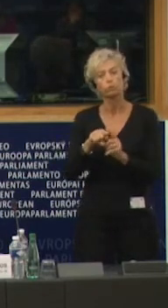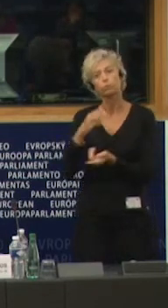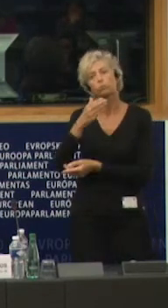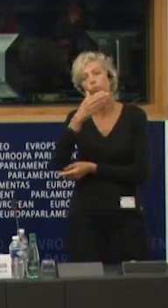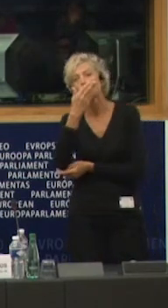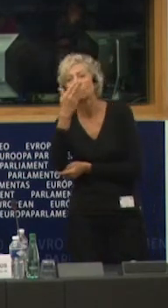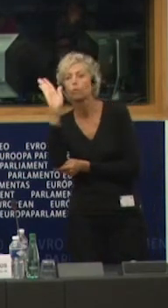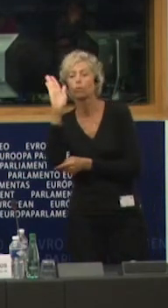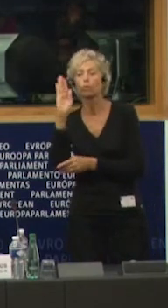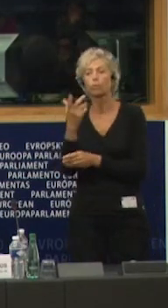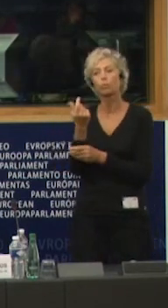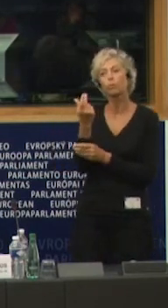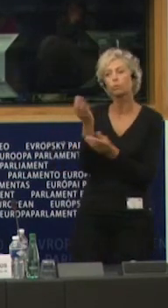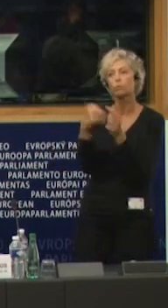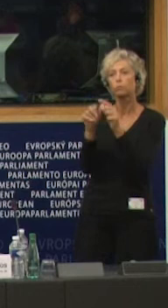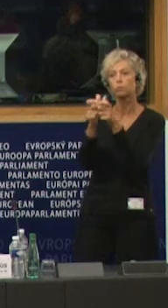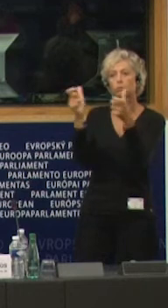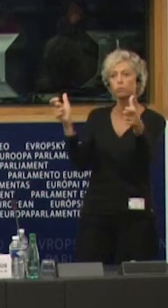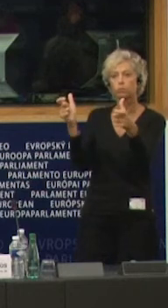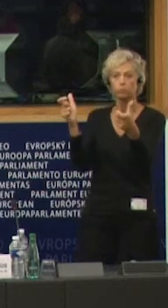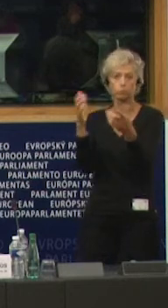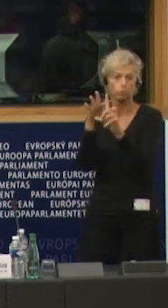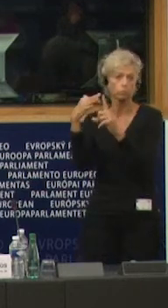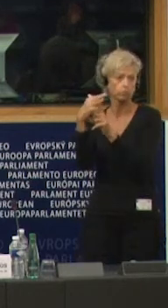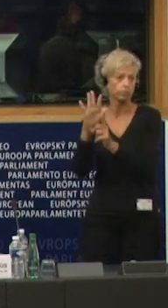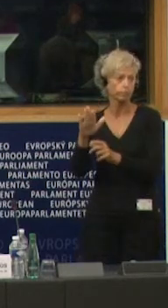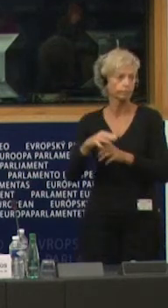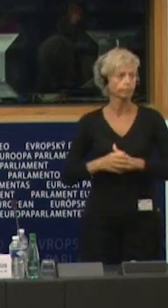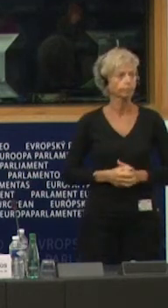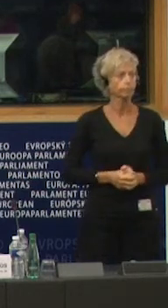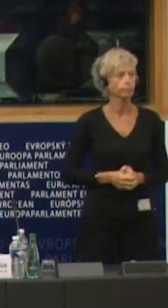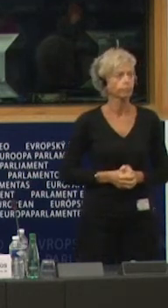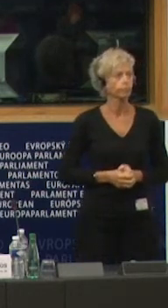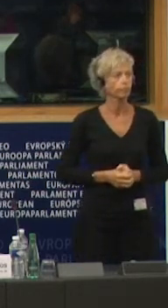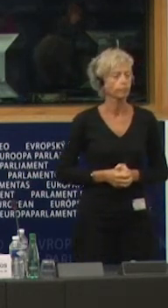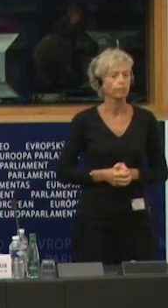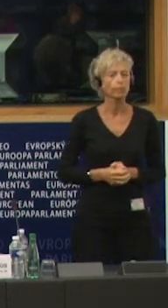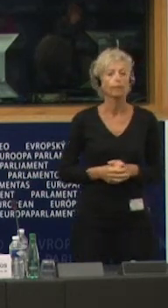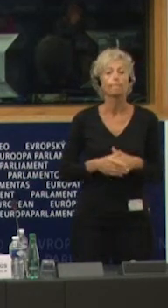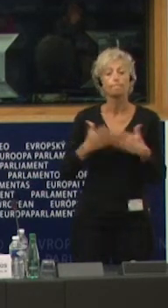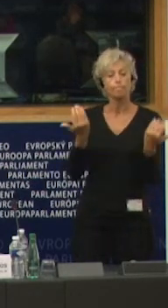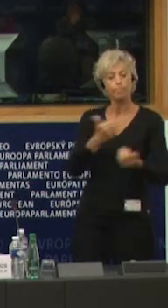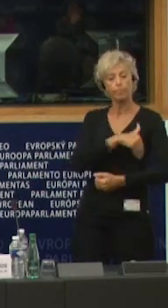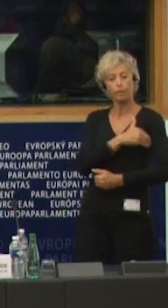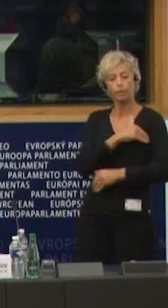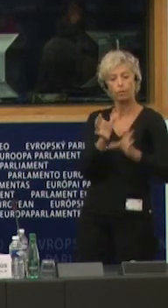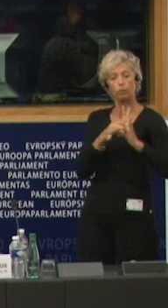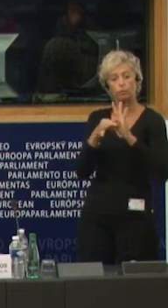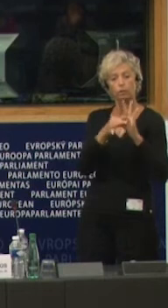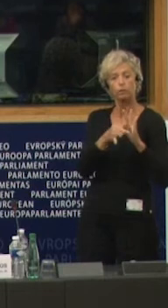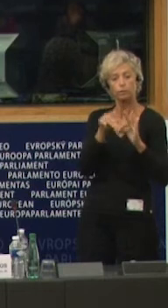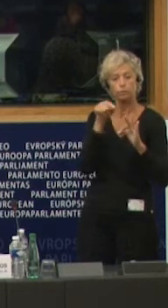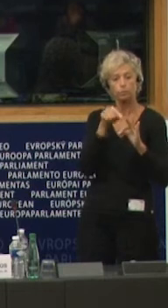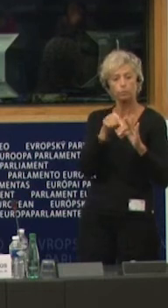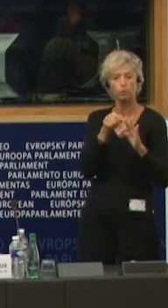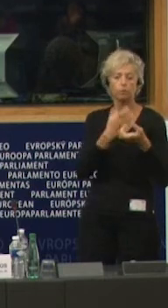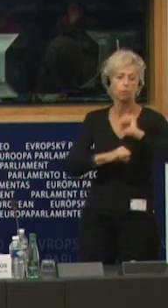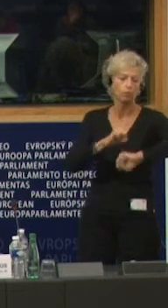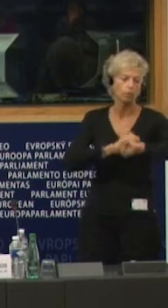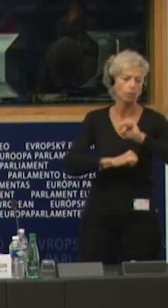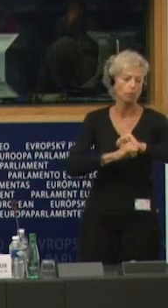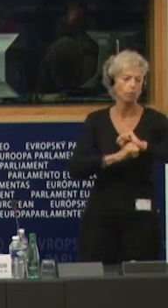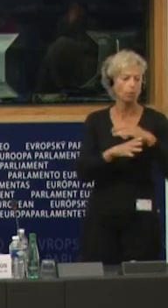is to reduce those leaving school. With the view of reducing the number of people. Keep people in training schemes